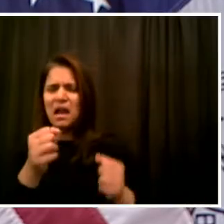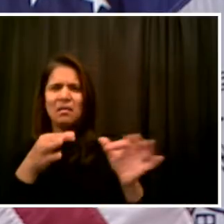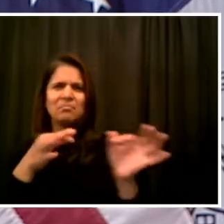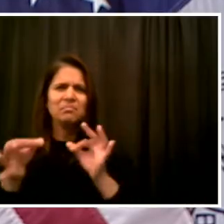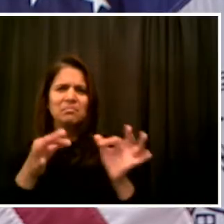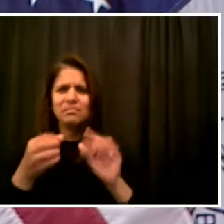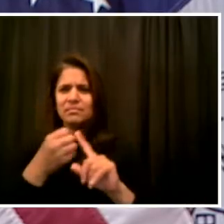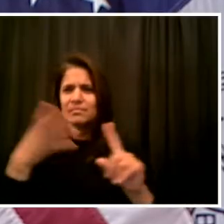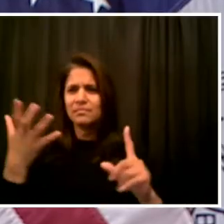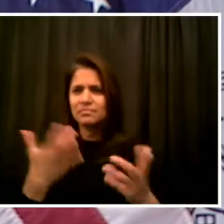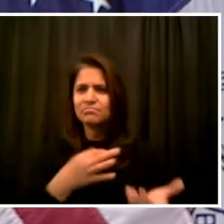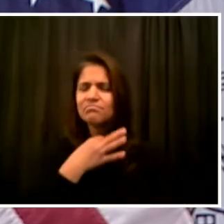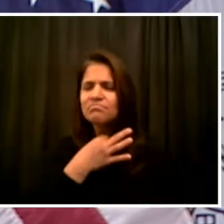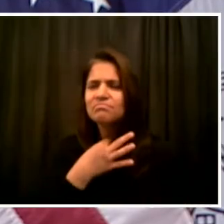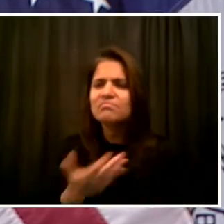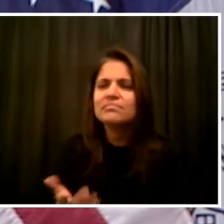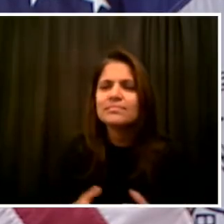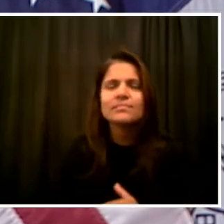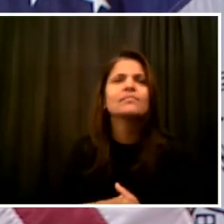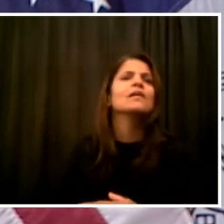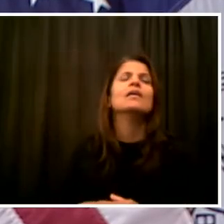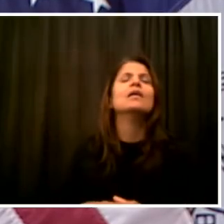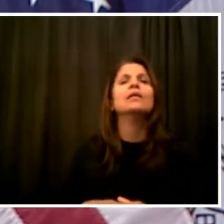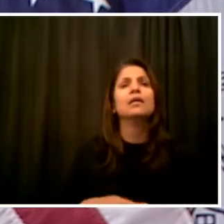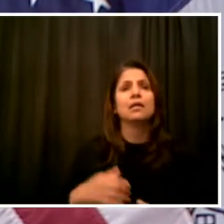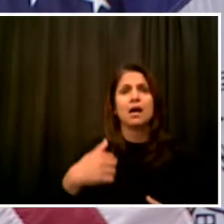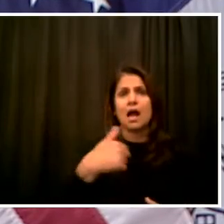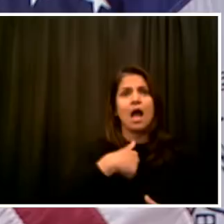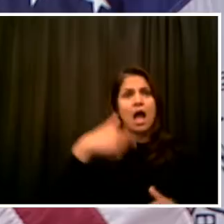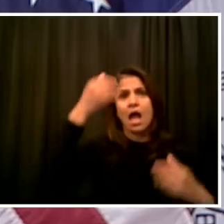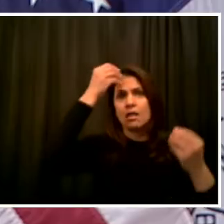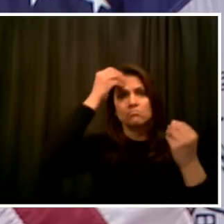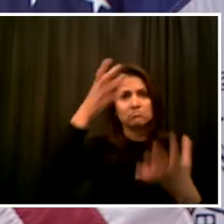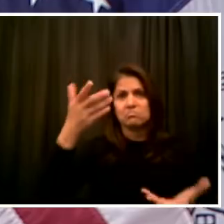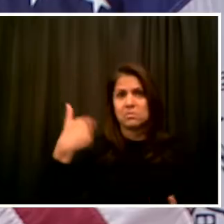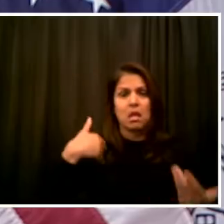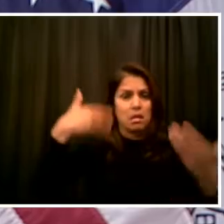SBA CALLING HER A BITCH. ANNA, AGAIN, I